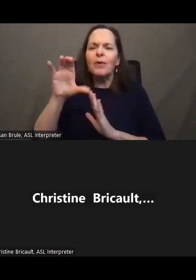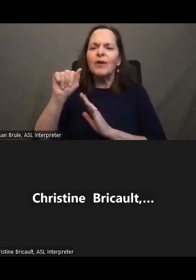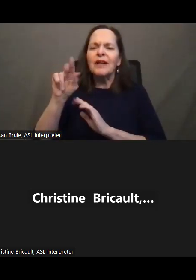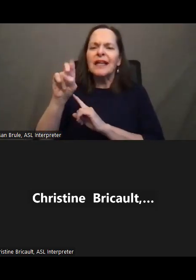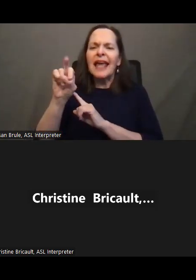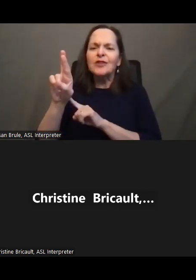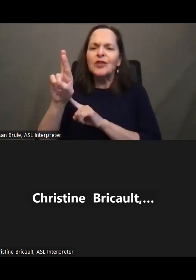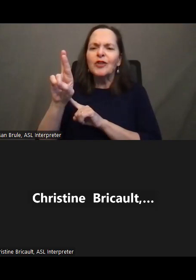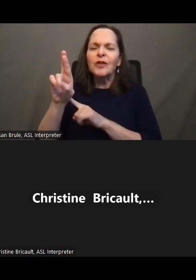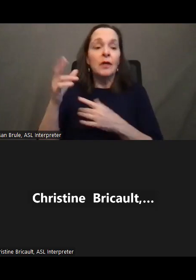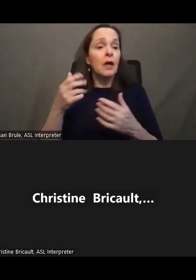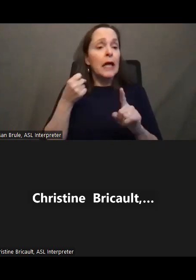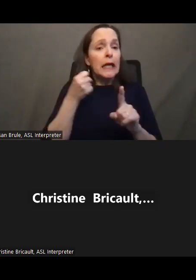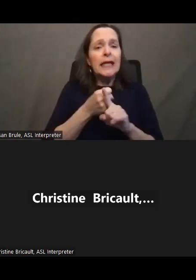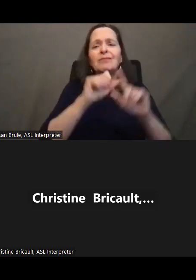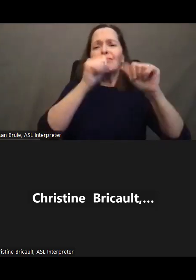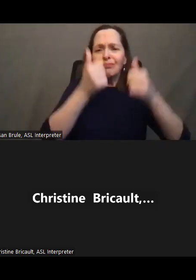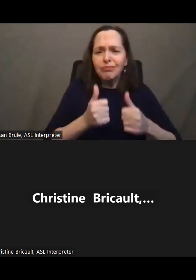would be protected from discrimination